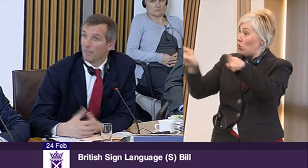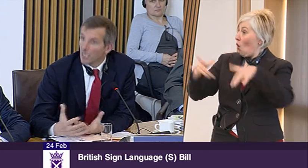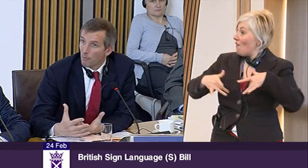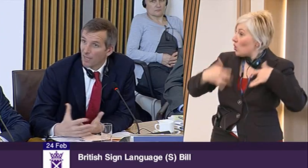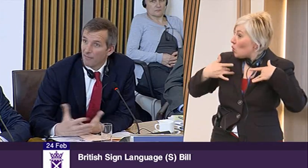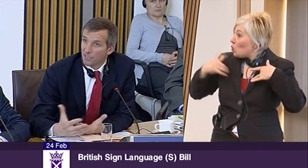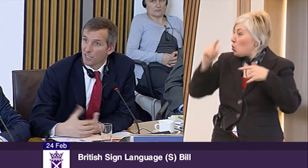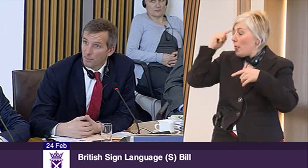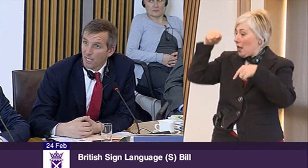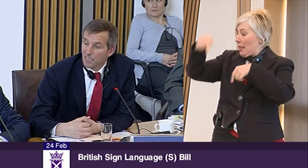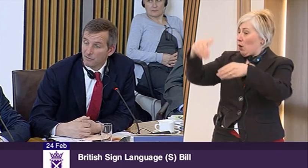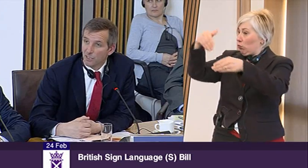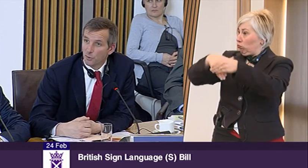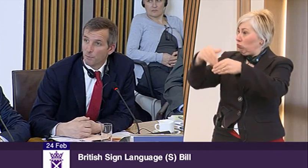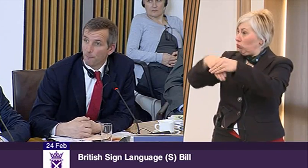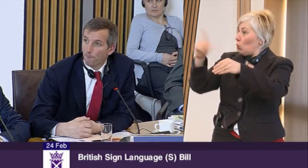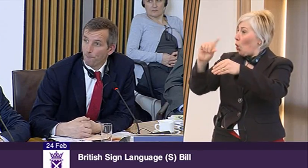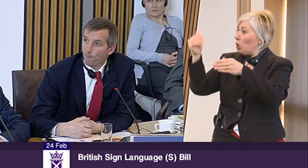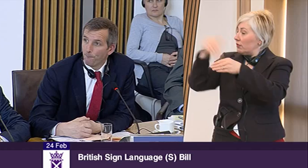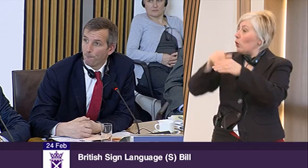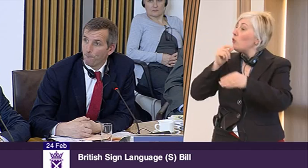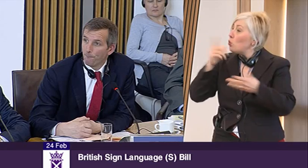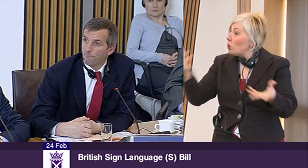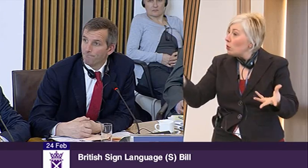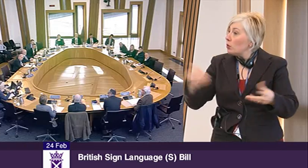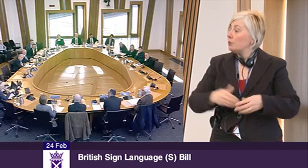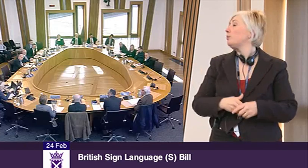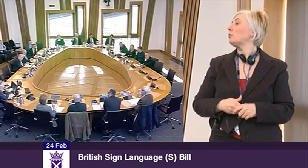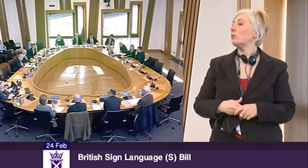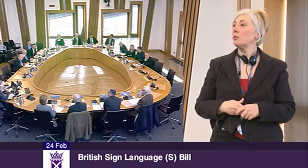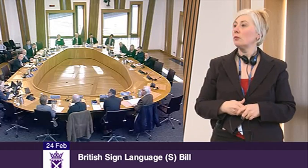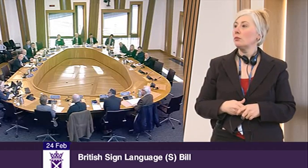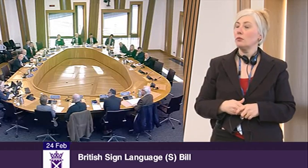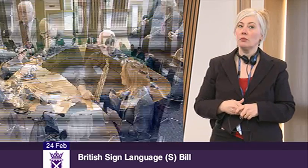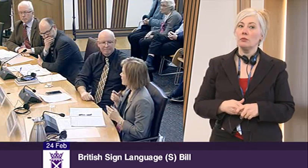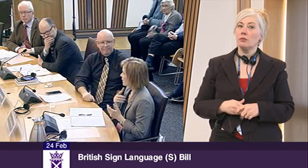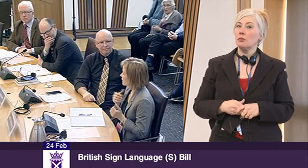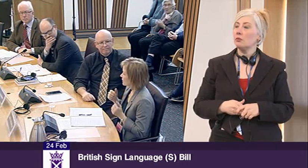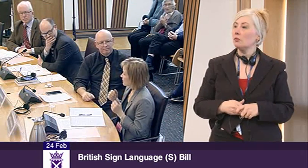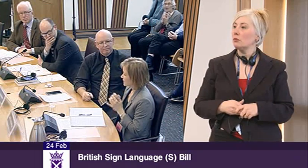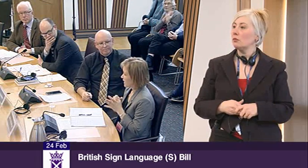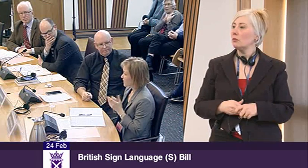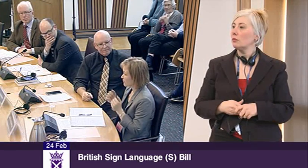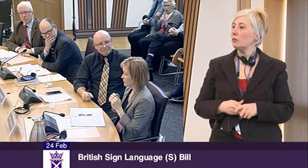desirability of such a group and its make-up?